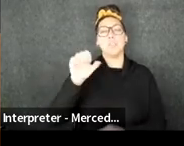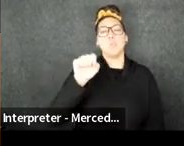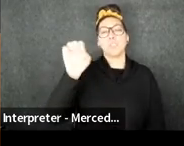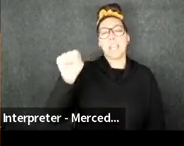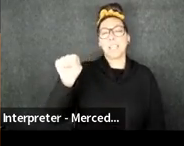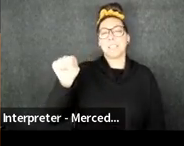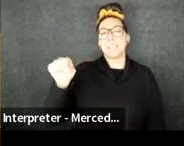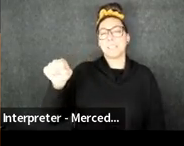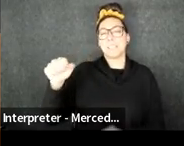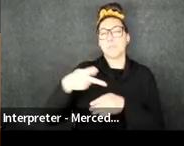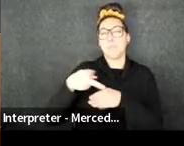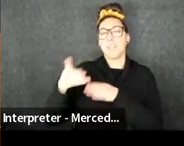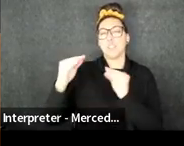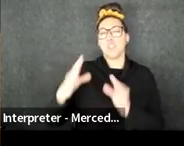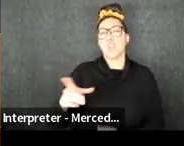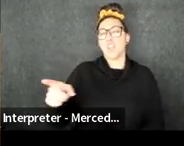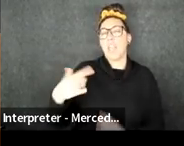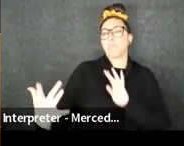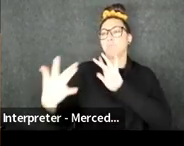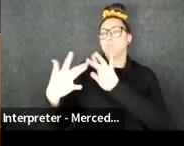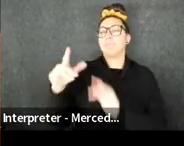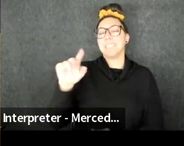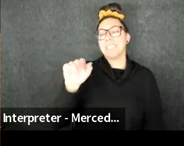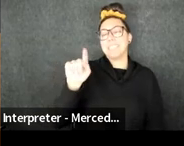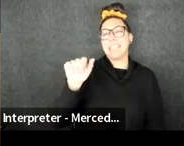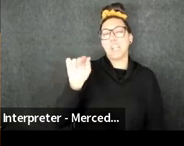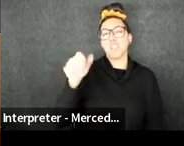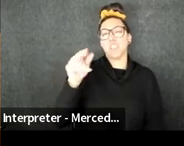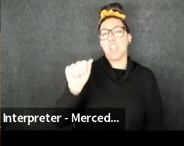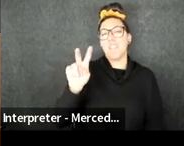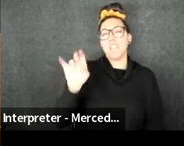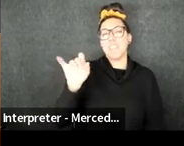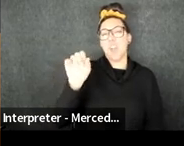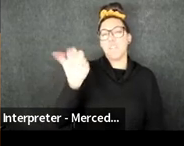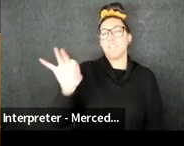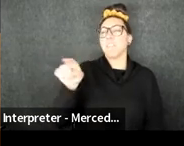College, Natasha Bibi, off I reached out just to simply update her